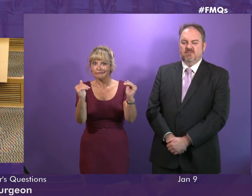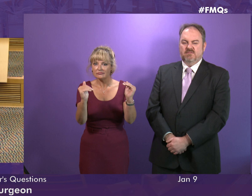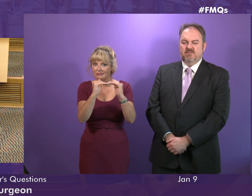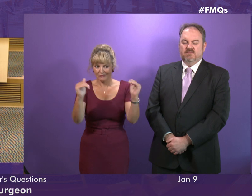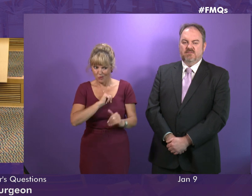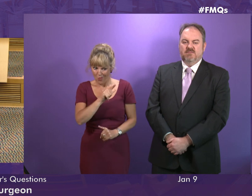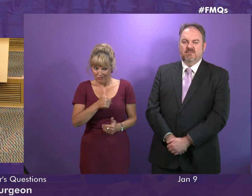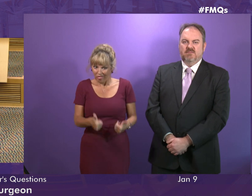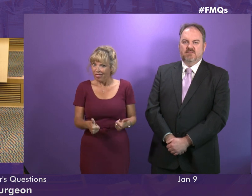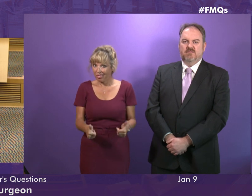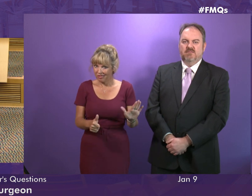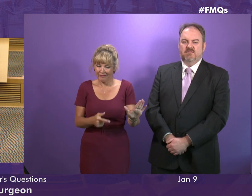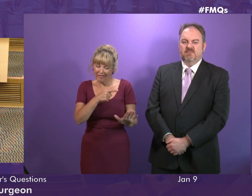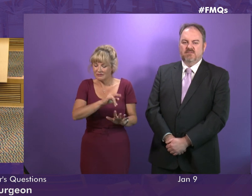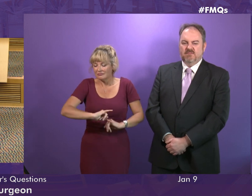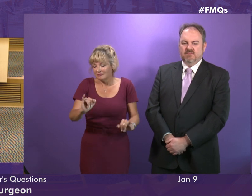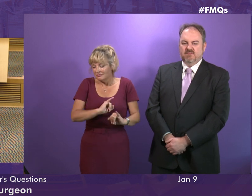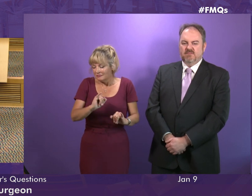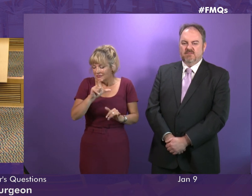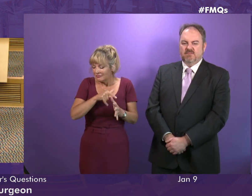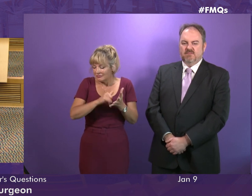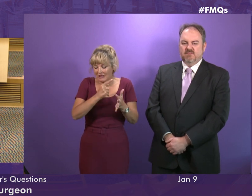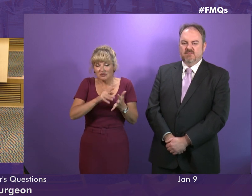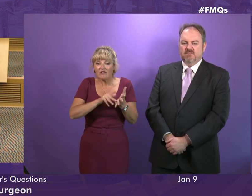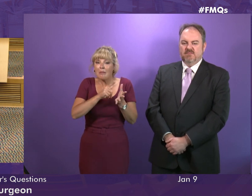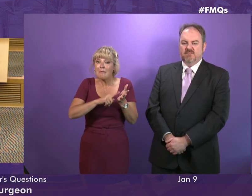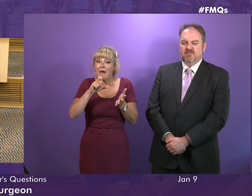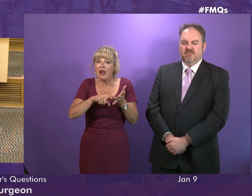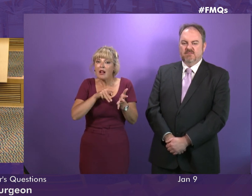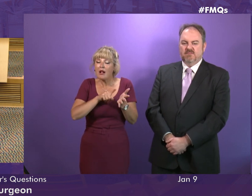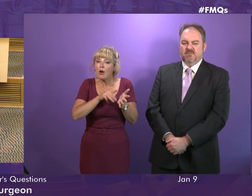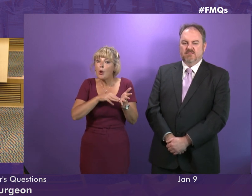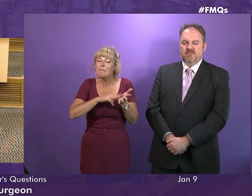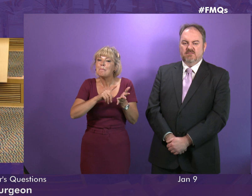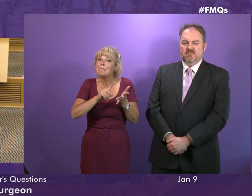in the very tragic case of Malcolm Muirhead. Where I do not agree—a disagreement that